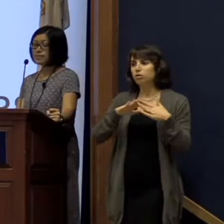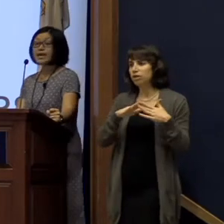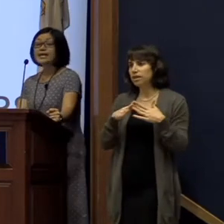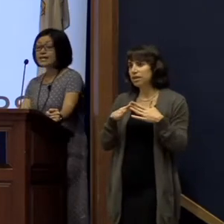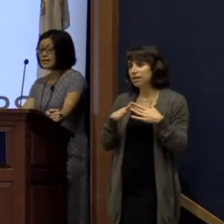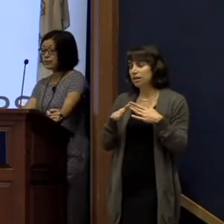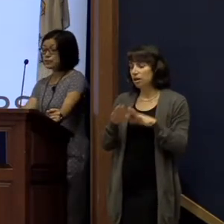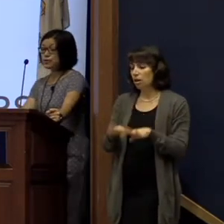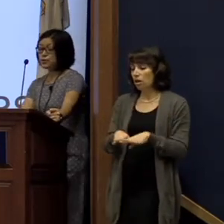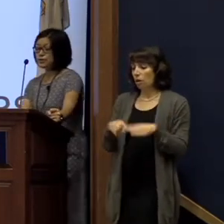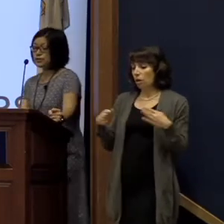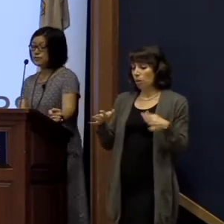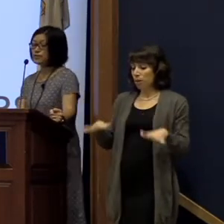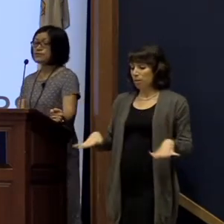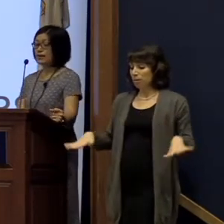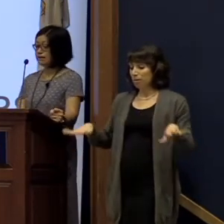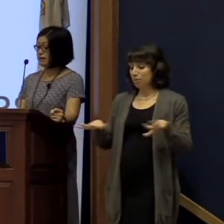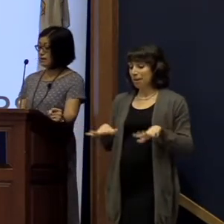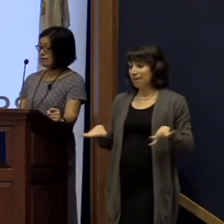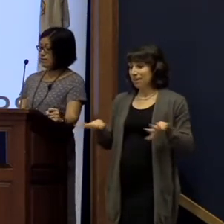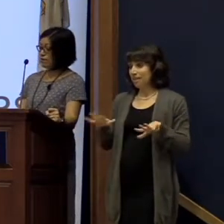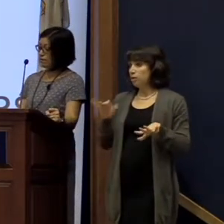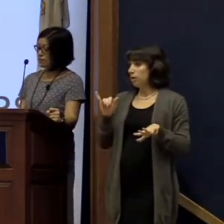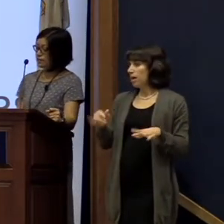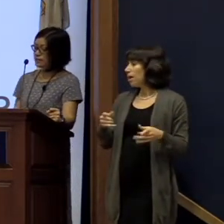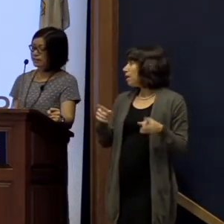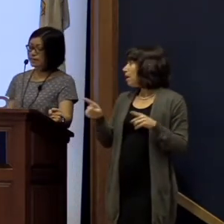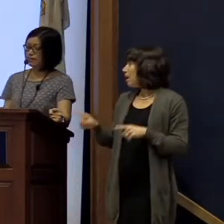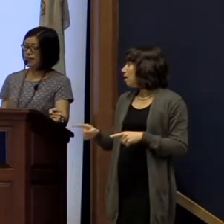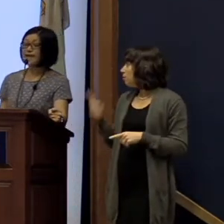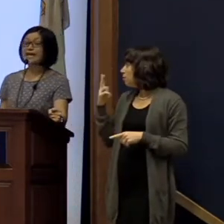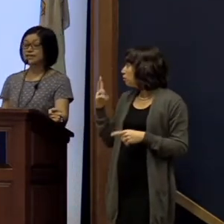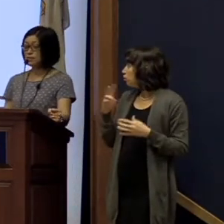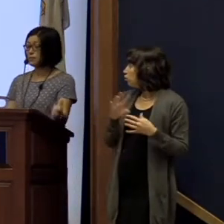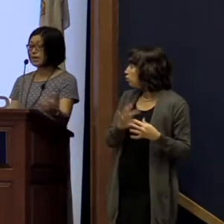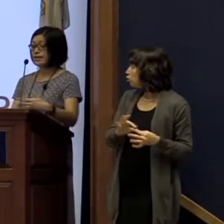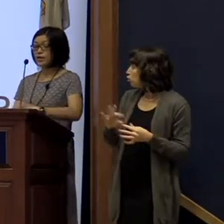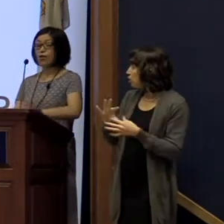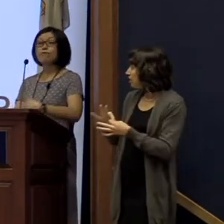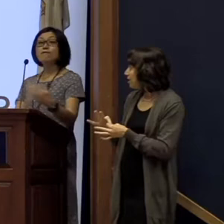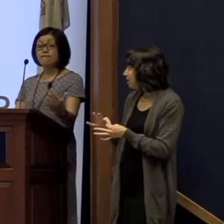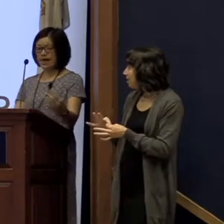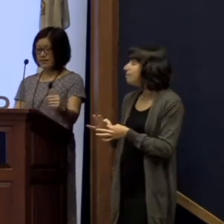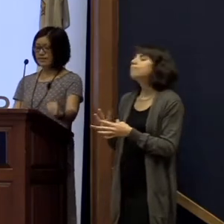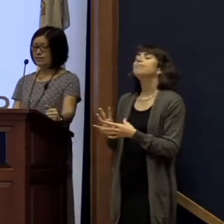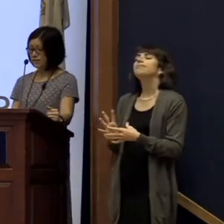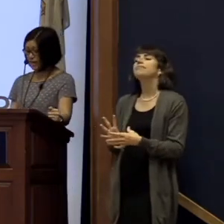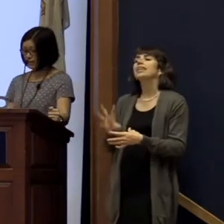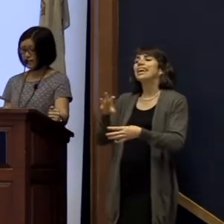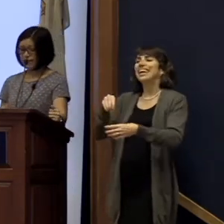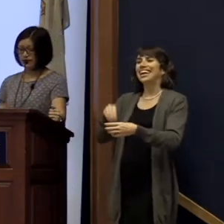Here are two stories of youth of color in informal communities and clubs engaging in what they call fcience or science that matters